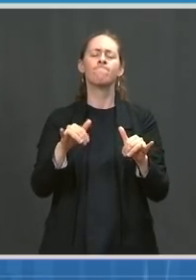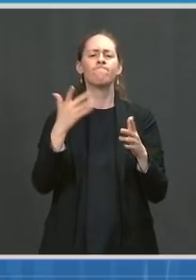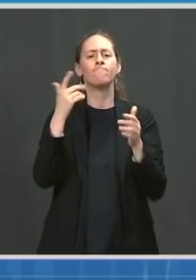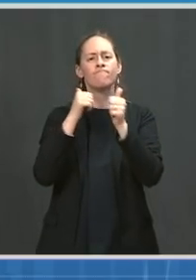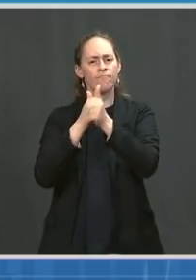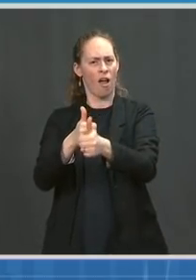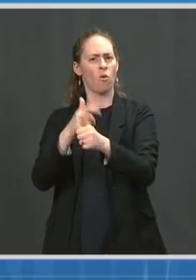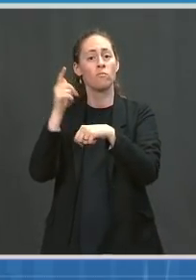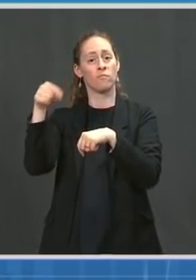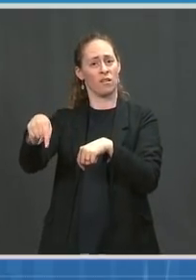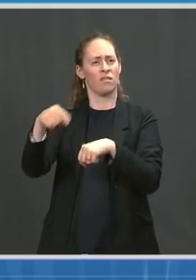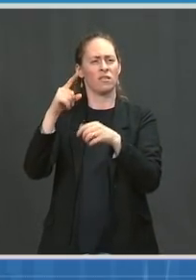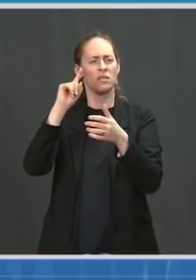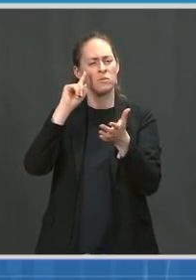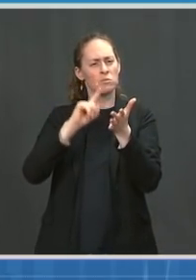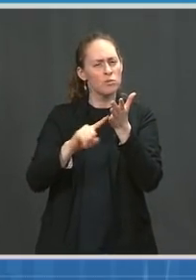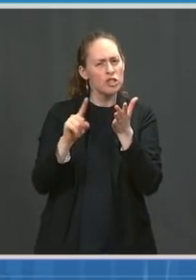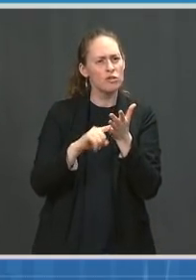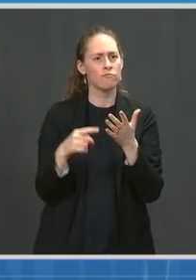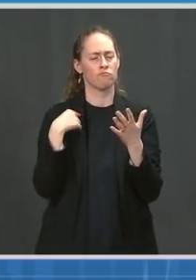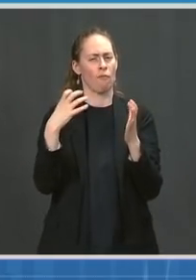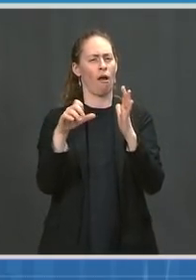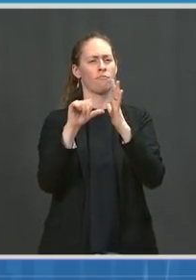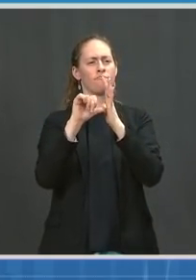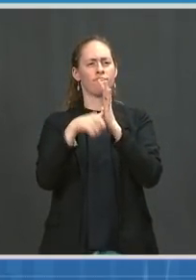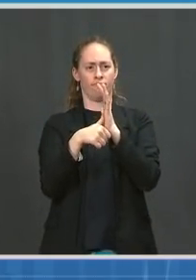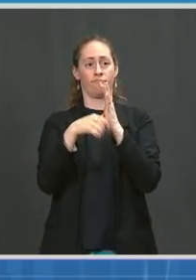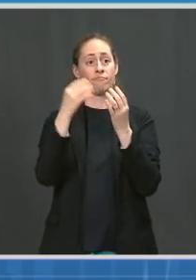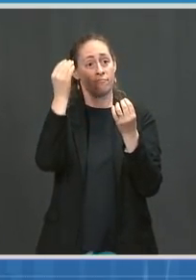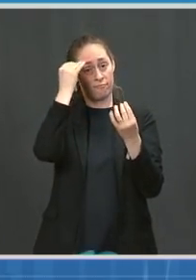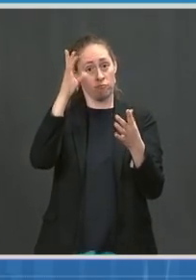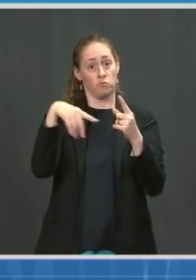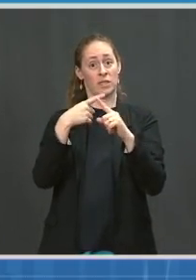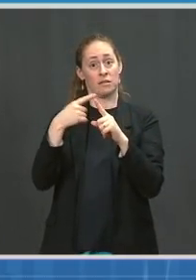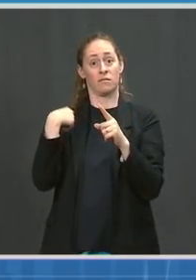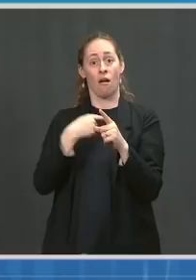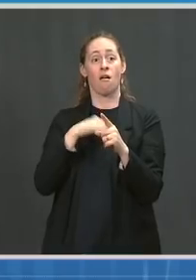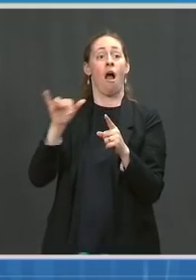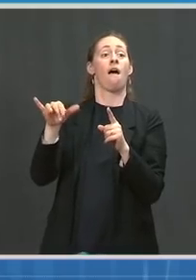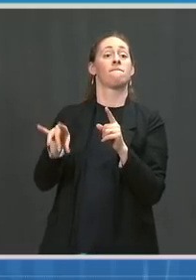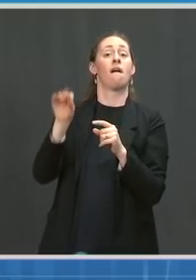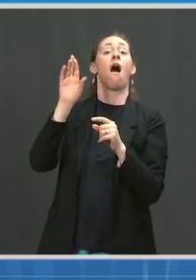we are going to tell you what we know when we know it. And with that, I will turn things to Dr. Fauci.